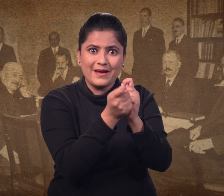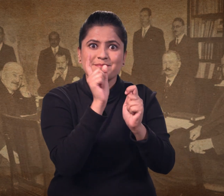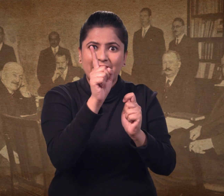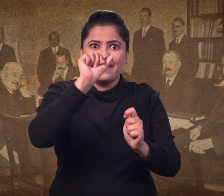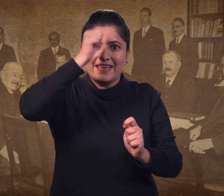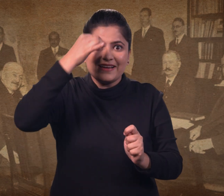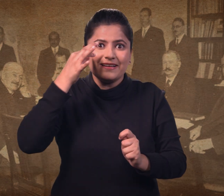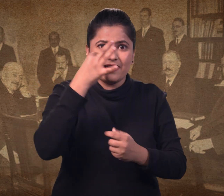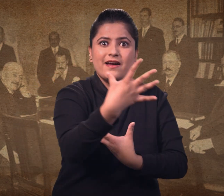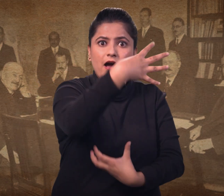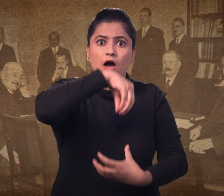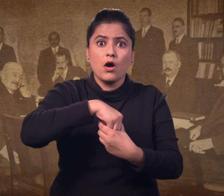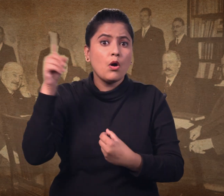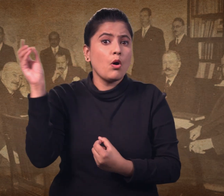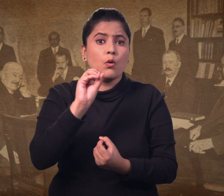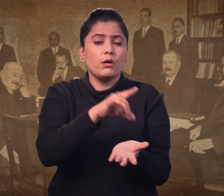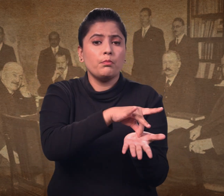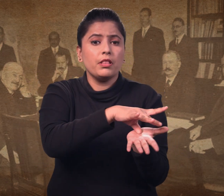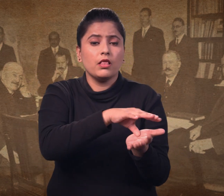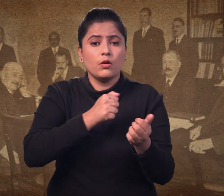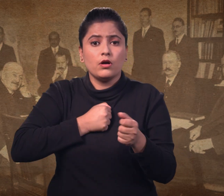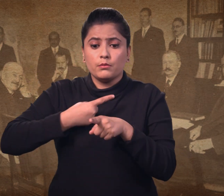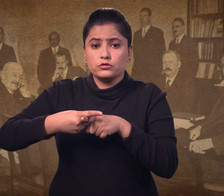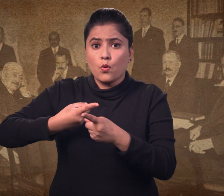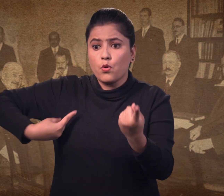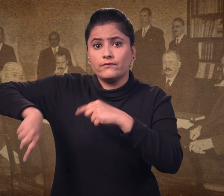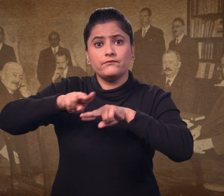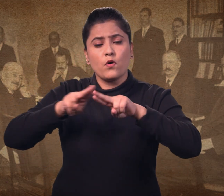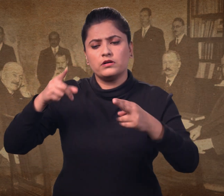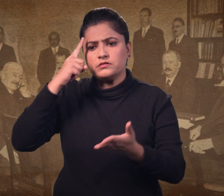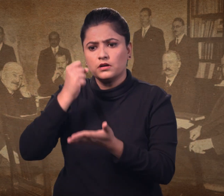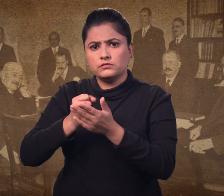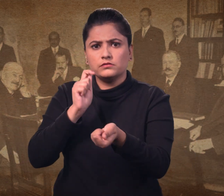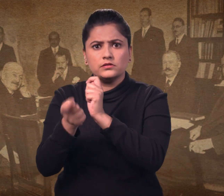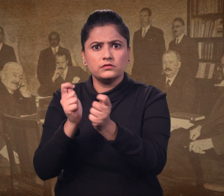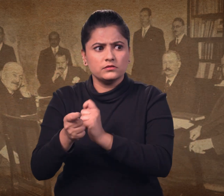But there was no Indian member on the commission all the changes were being made by the British.